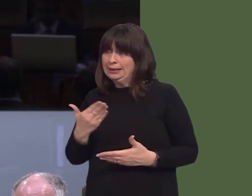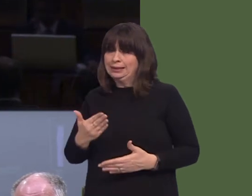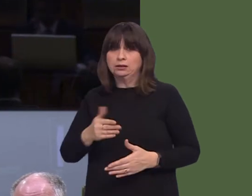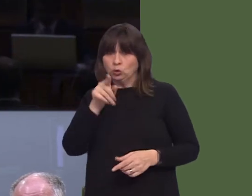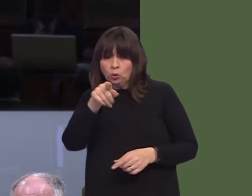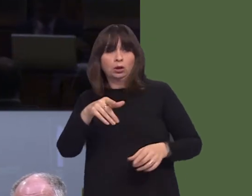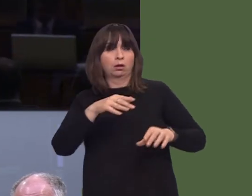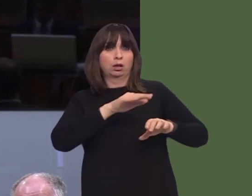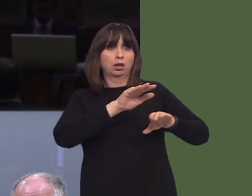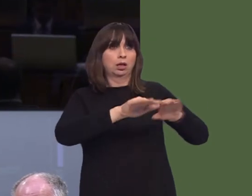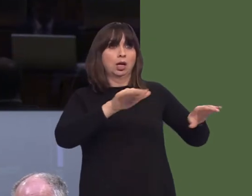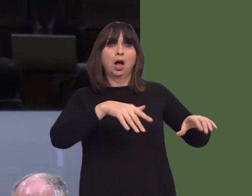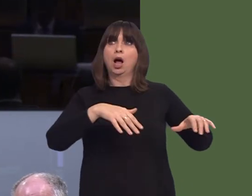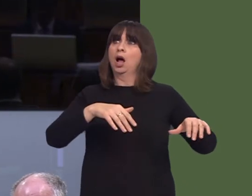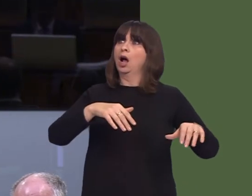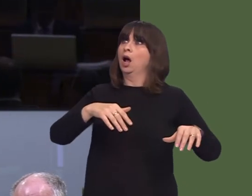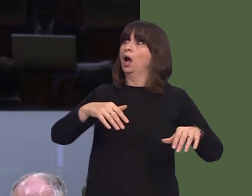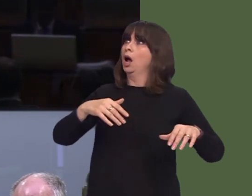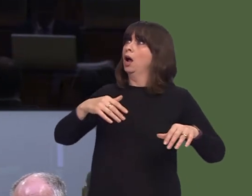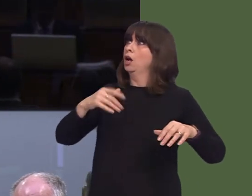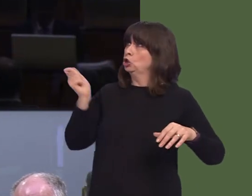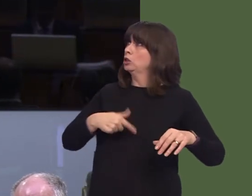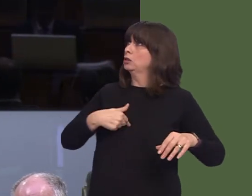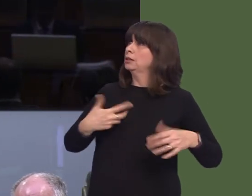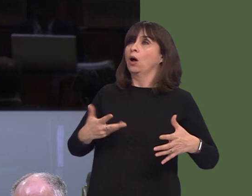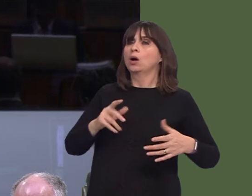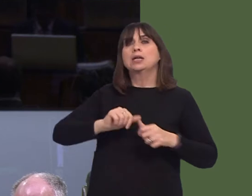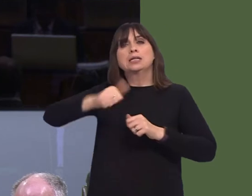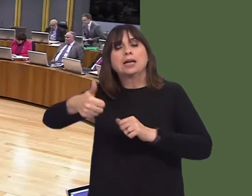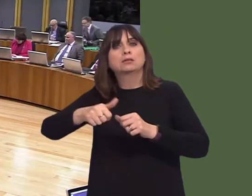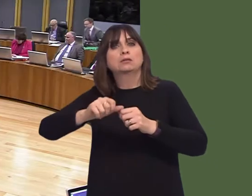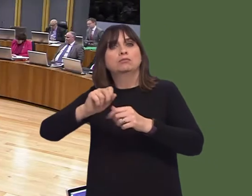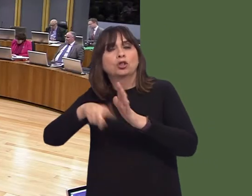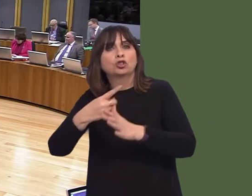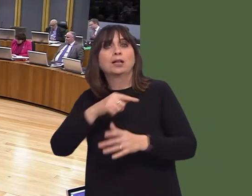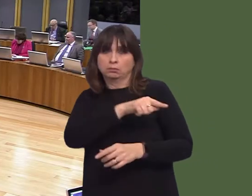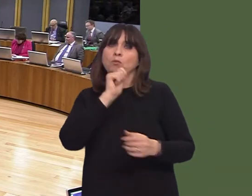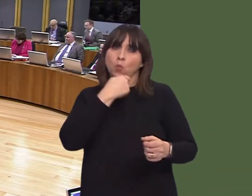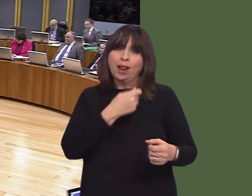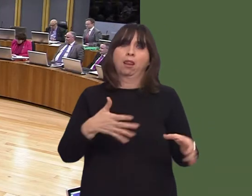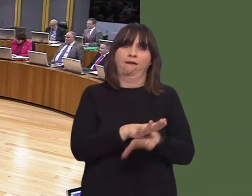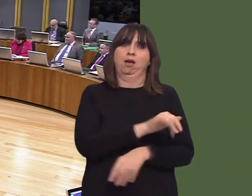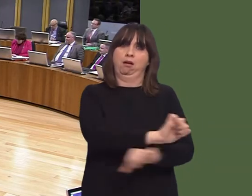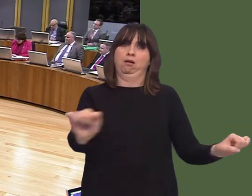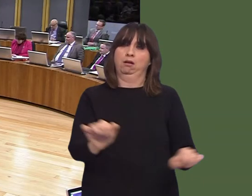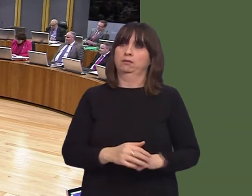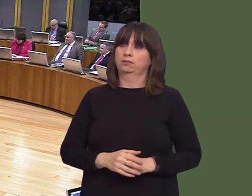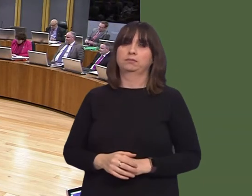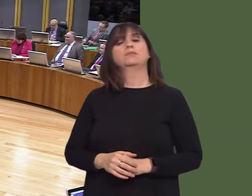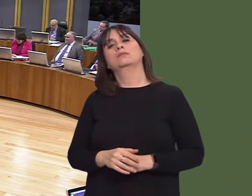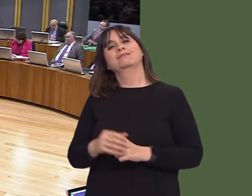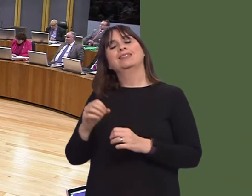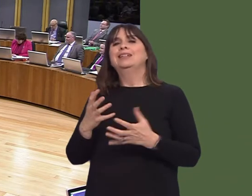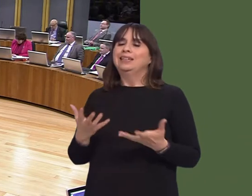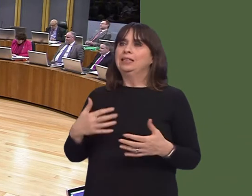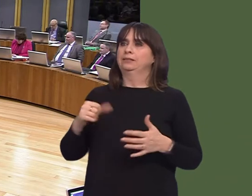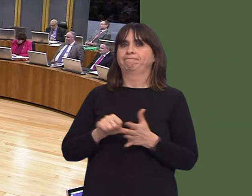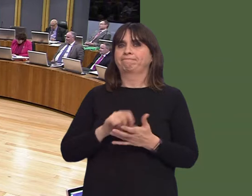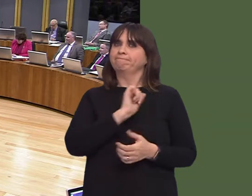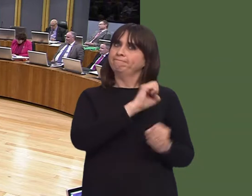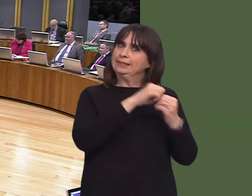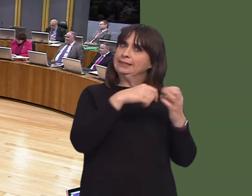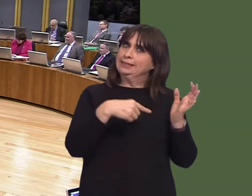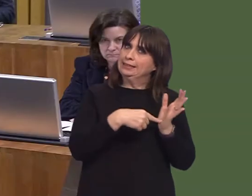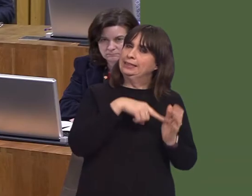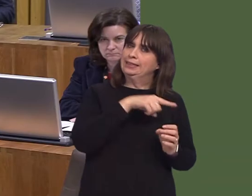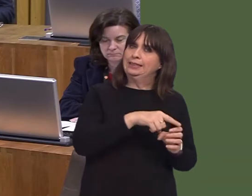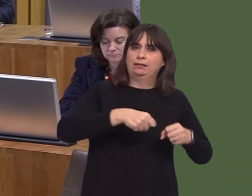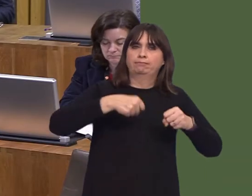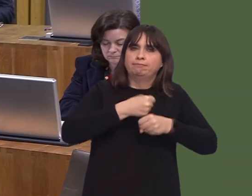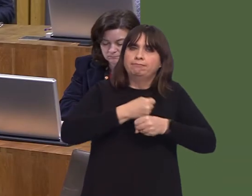Housing demand will be the same in all local authorities, so it does make sense then to